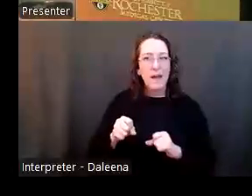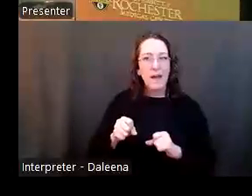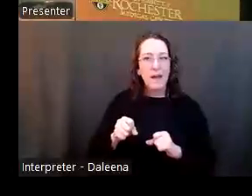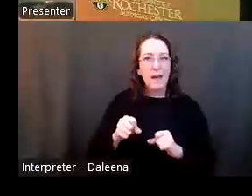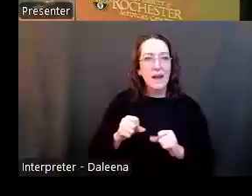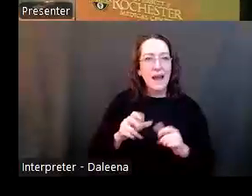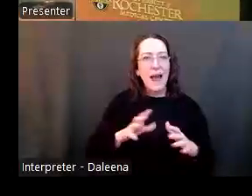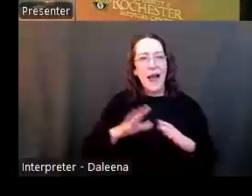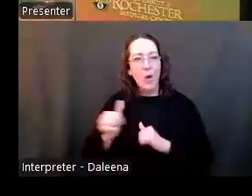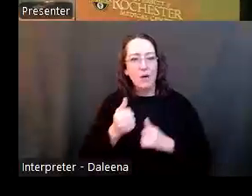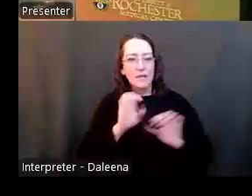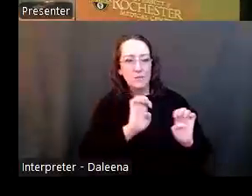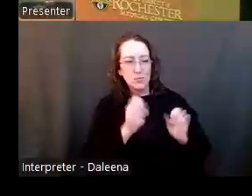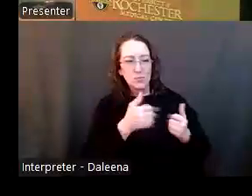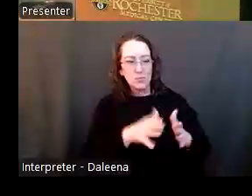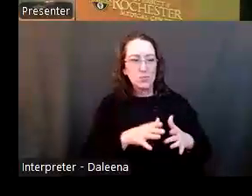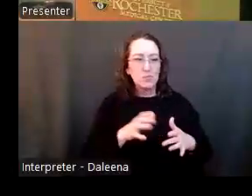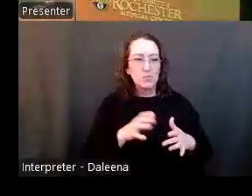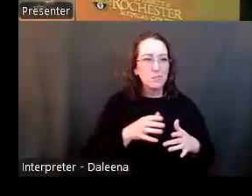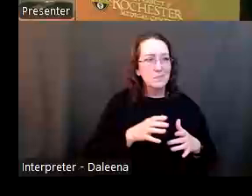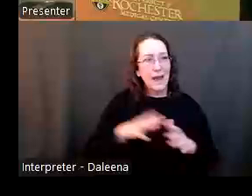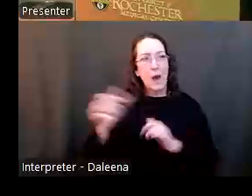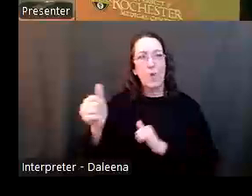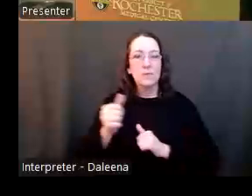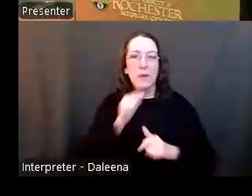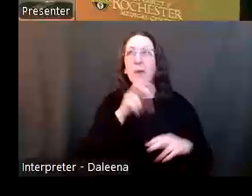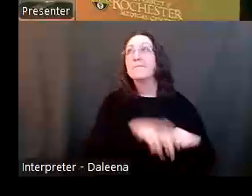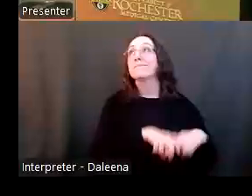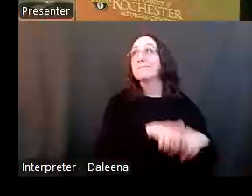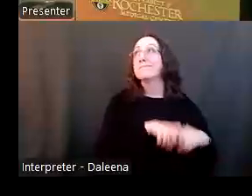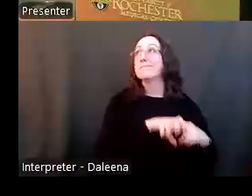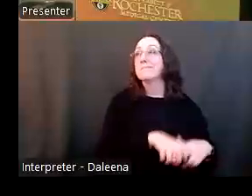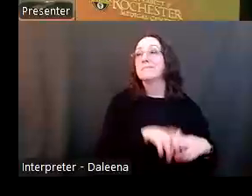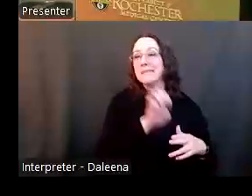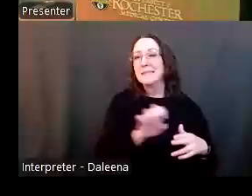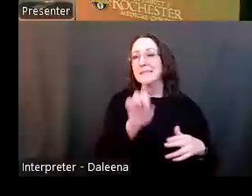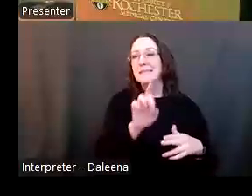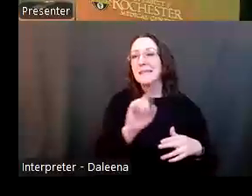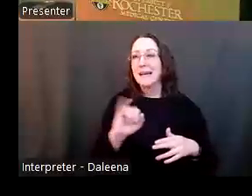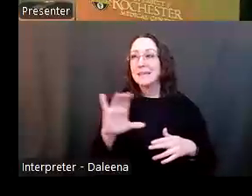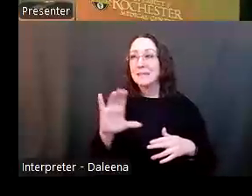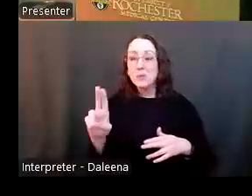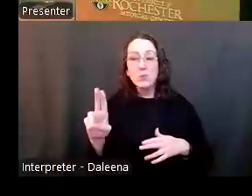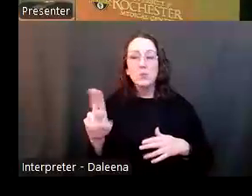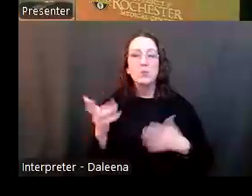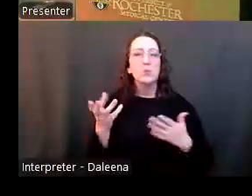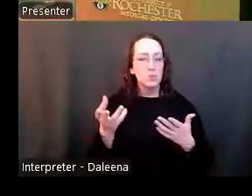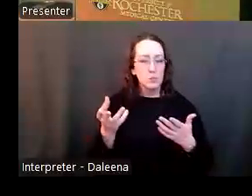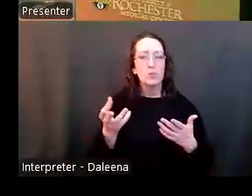room um again so they're not sitting in the in the Ed or even in the ICCU um our team obviously has